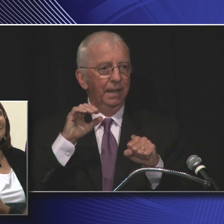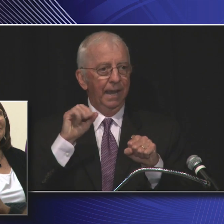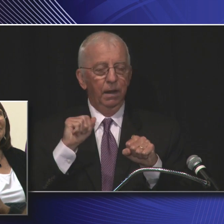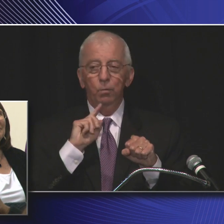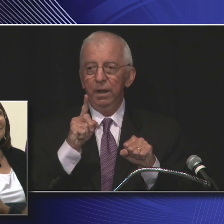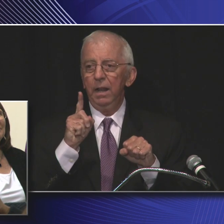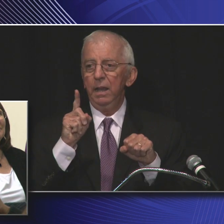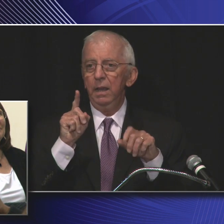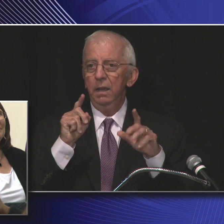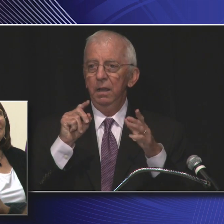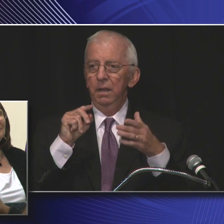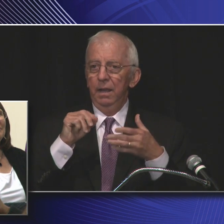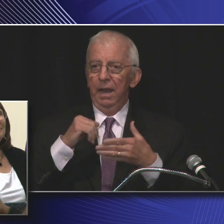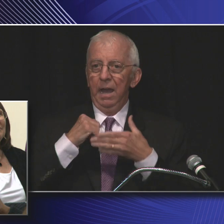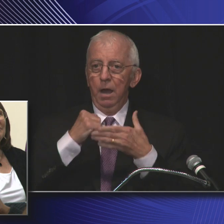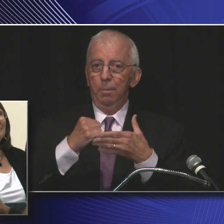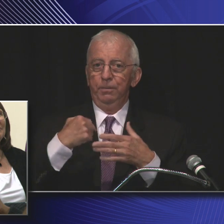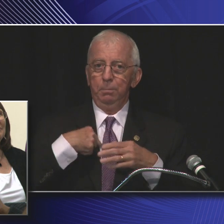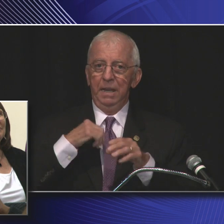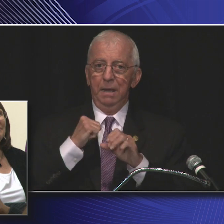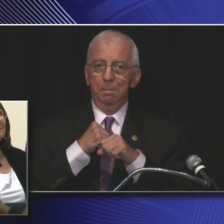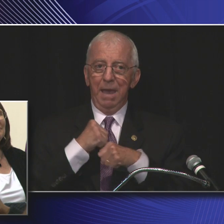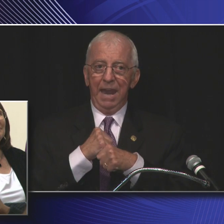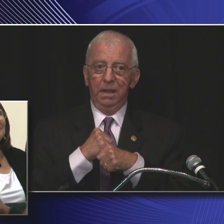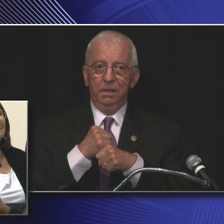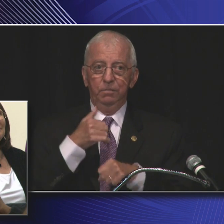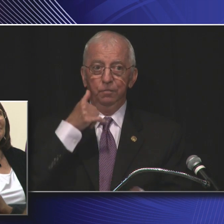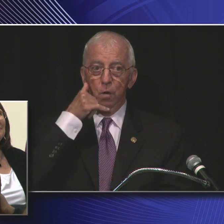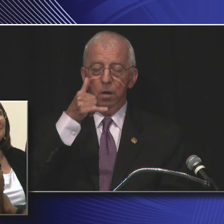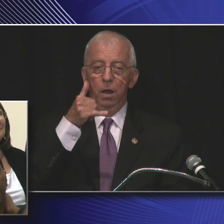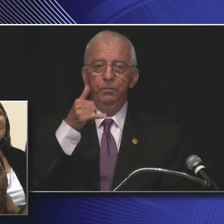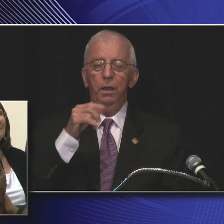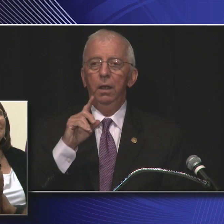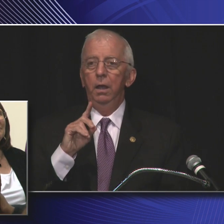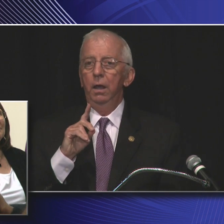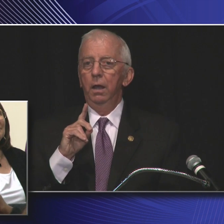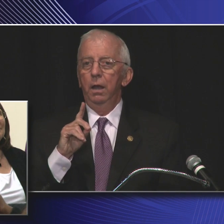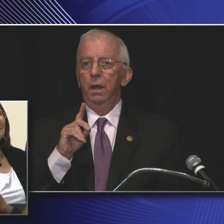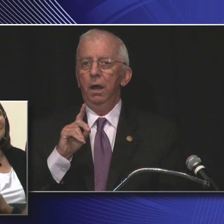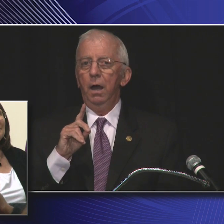It really helps me make phone calls.